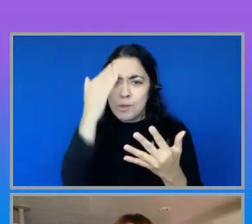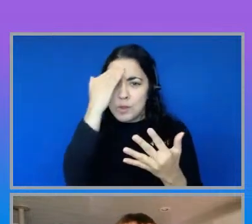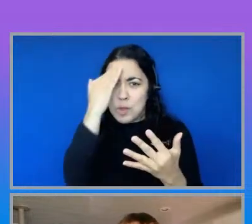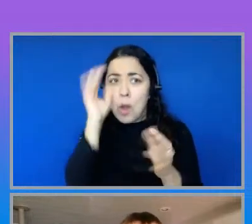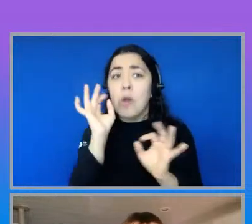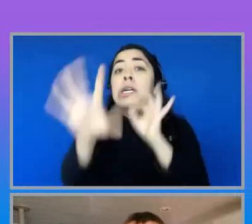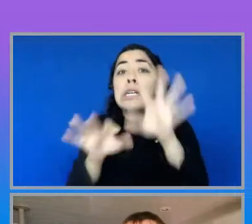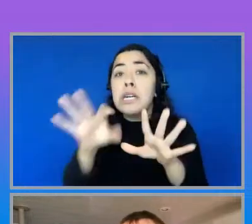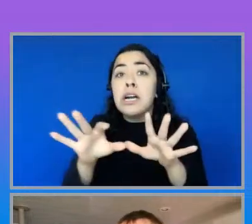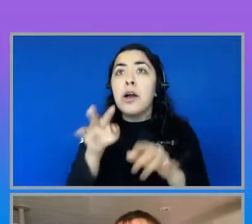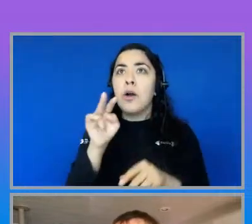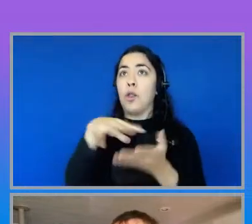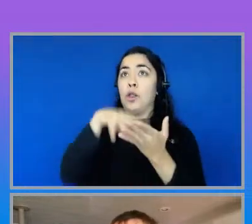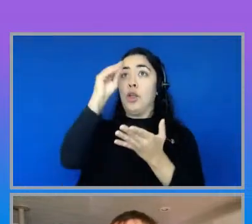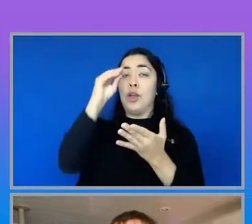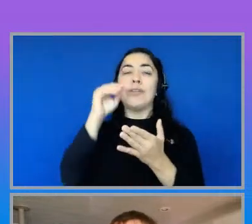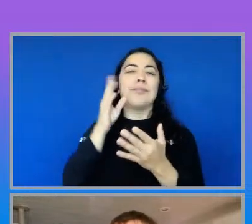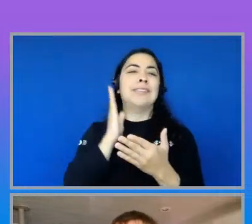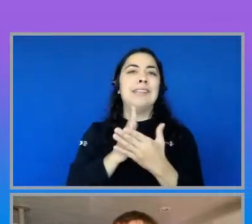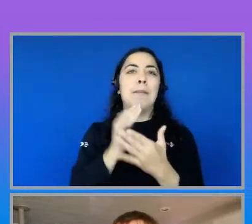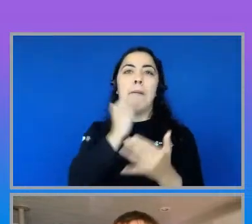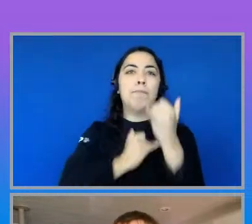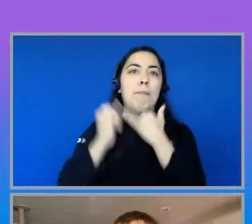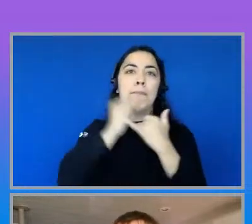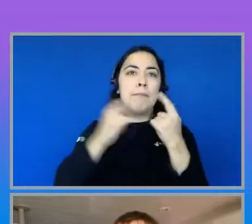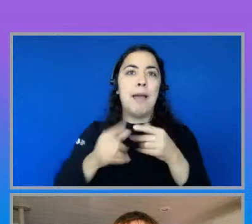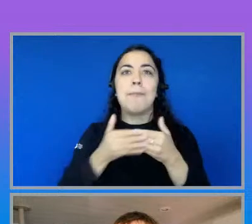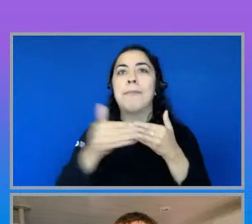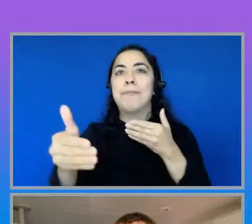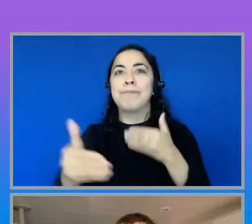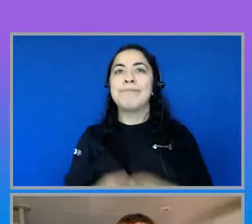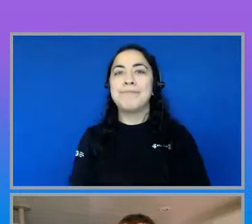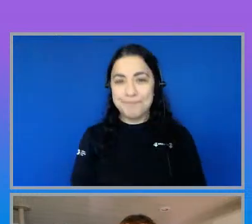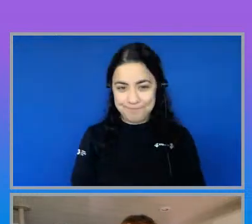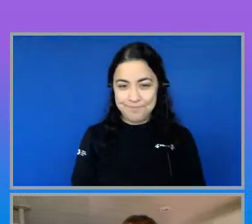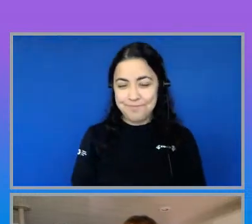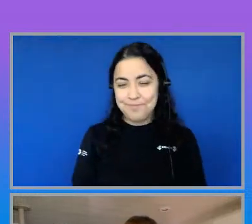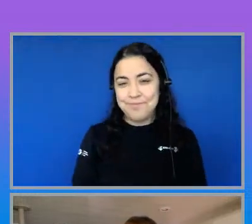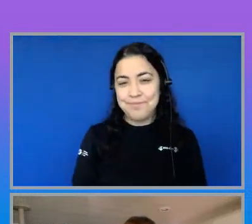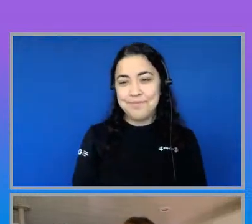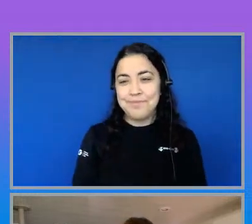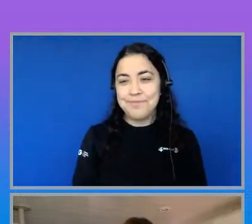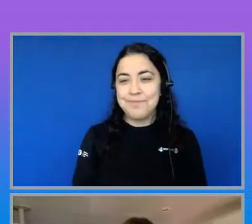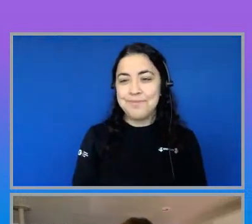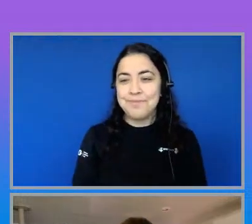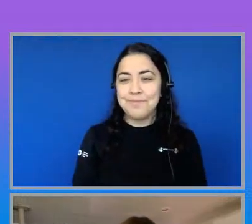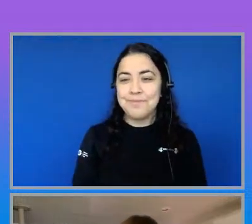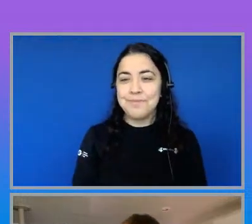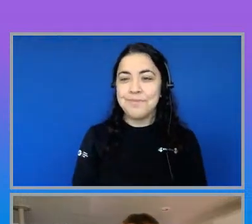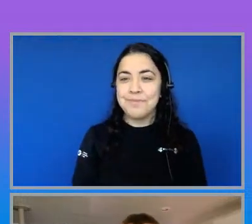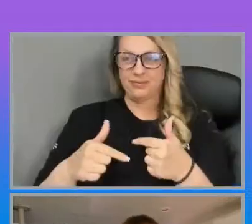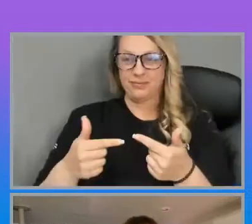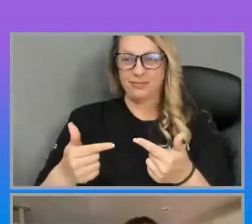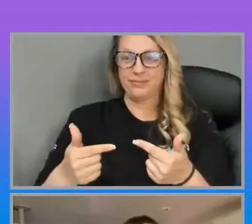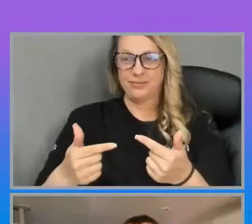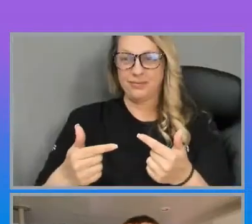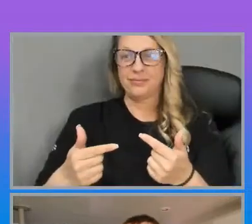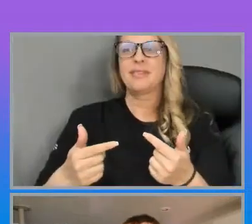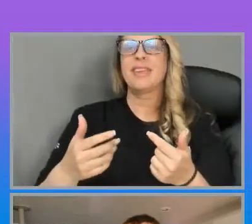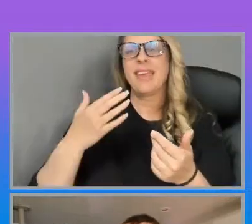stop people kind of accidentally doing that. You know, I think